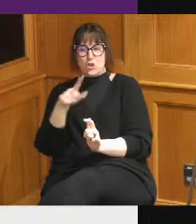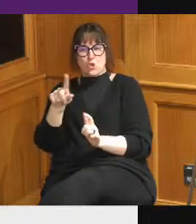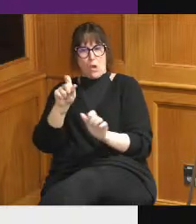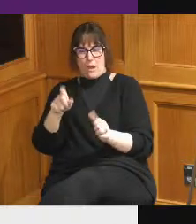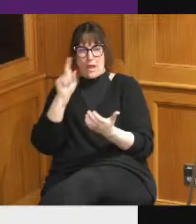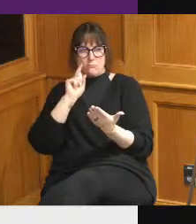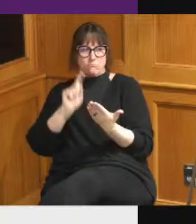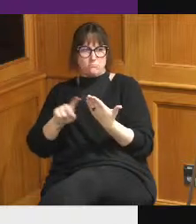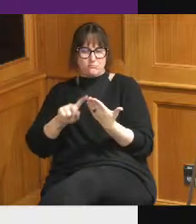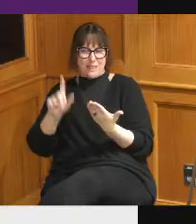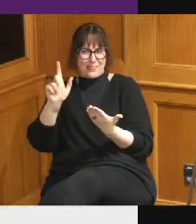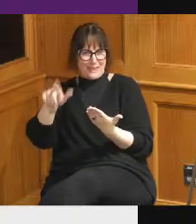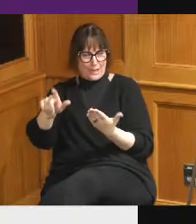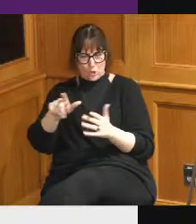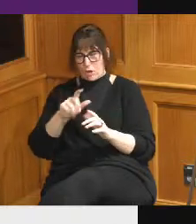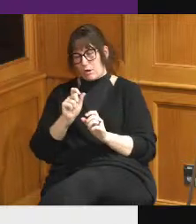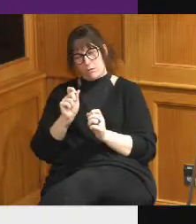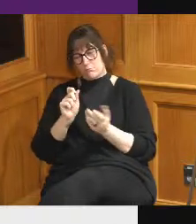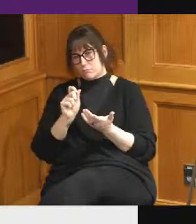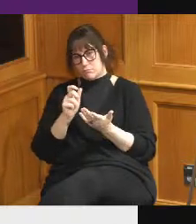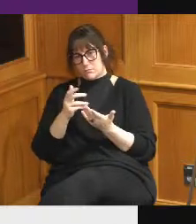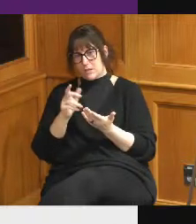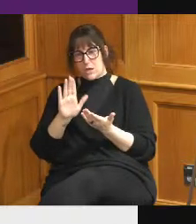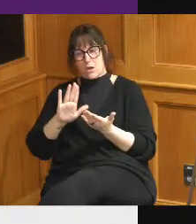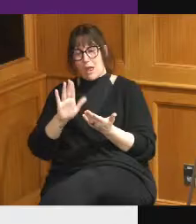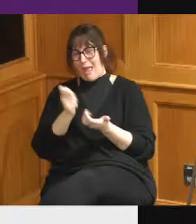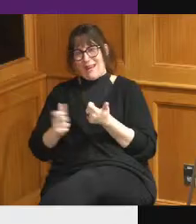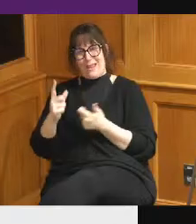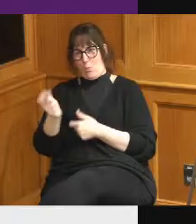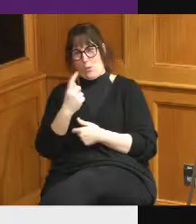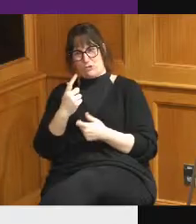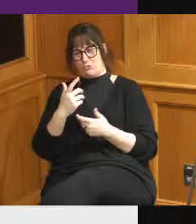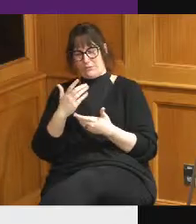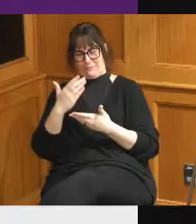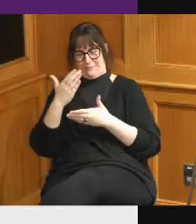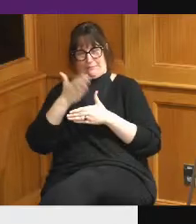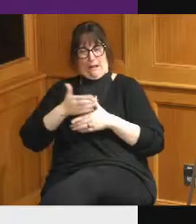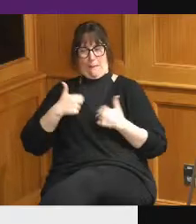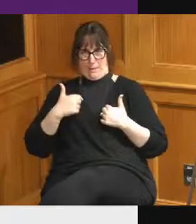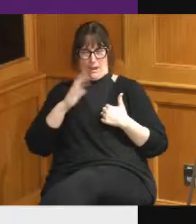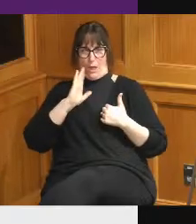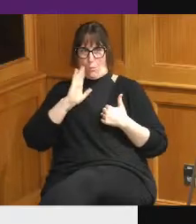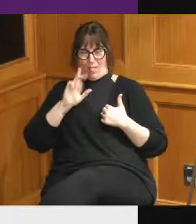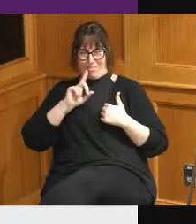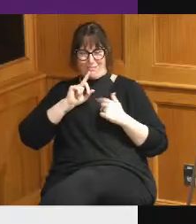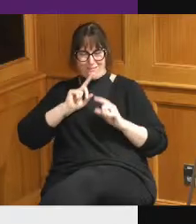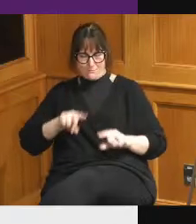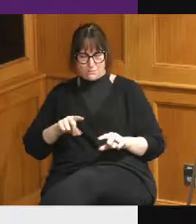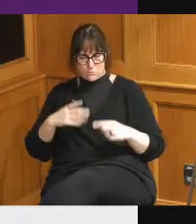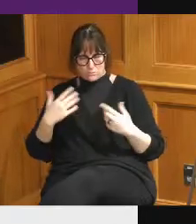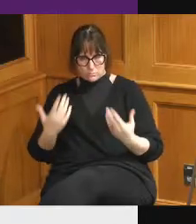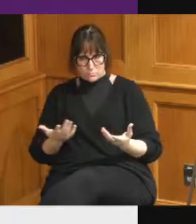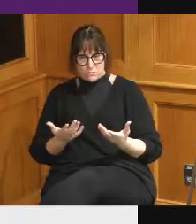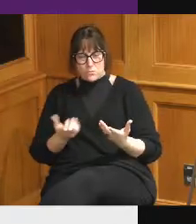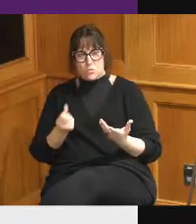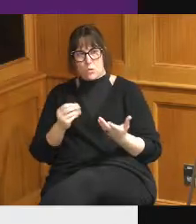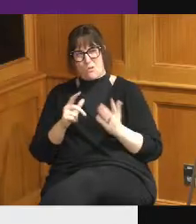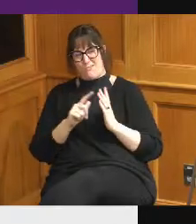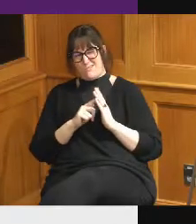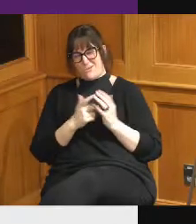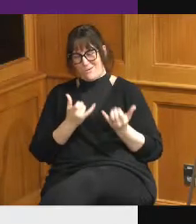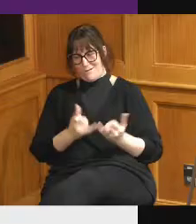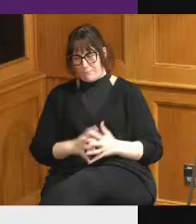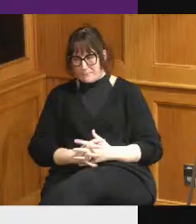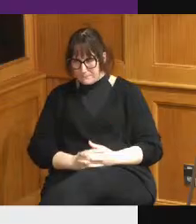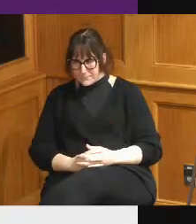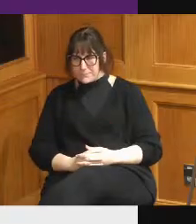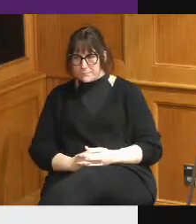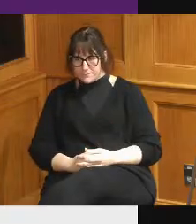any questions you have jump in any time of course with that I will get started attempt to get